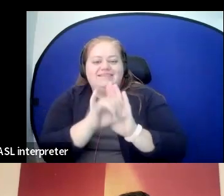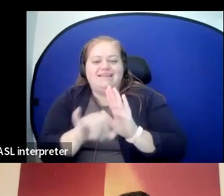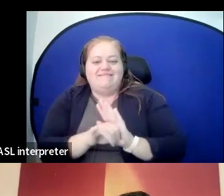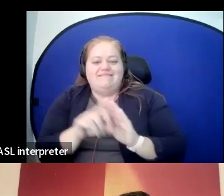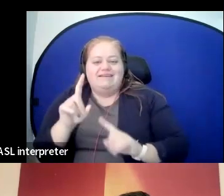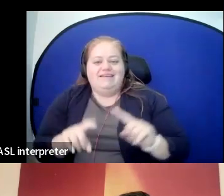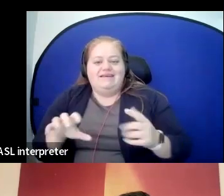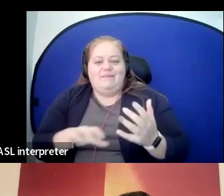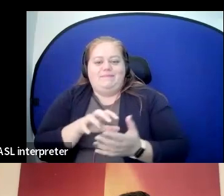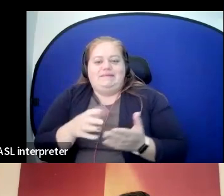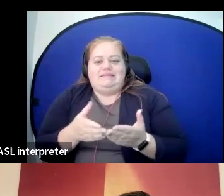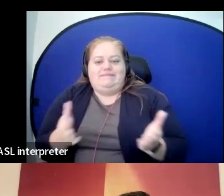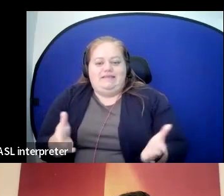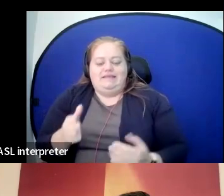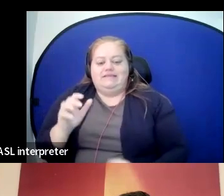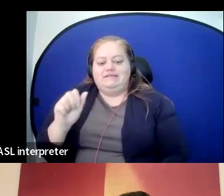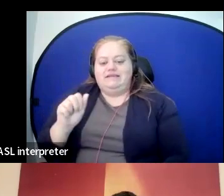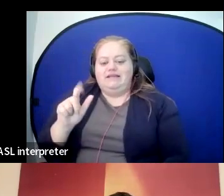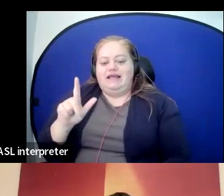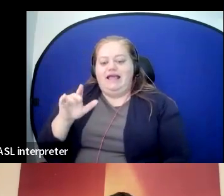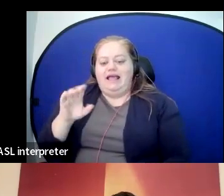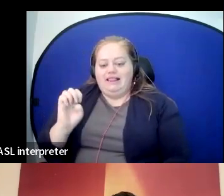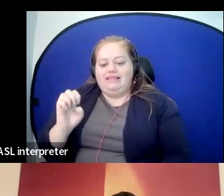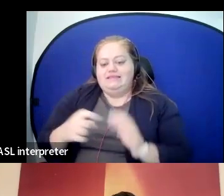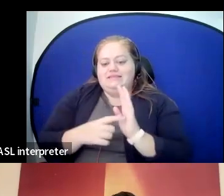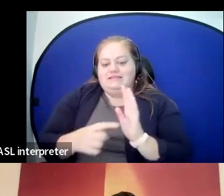And then, in Allie's case, Raafat and Allie's case,